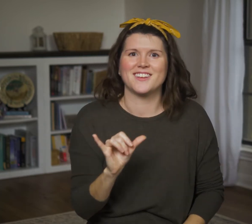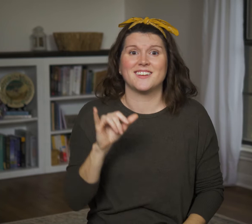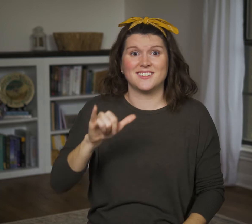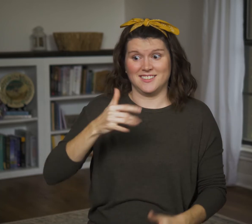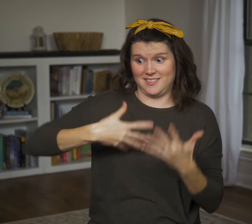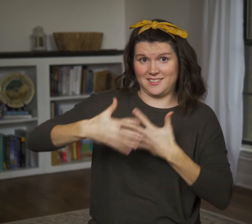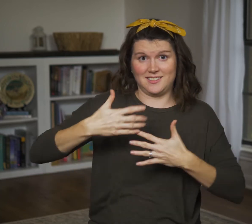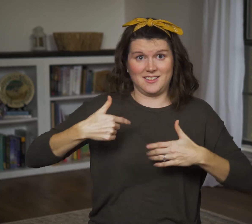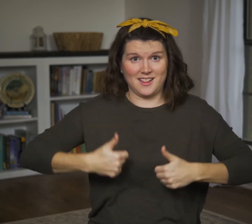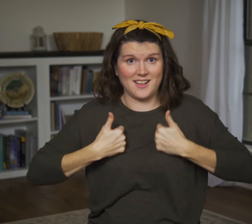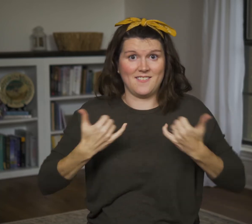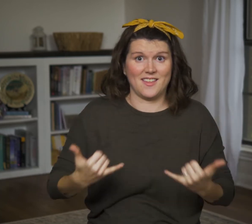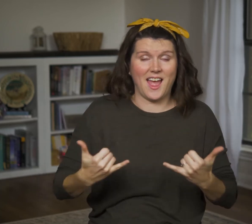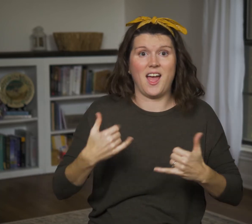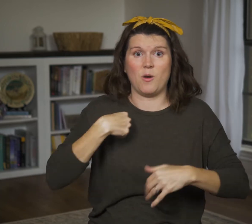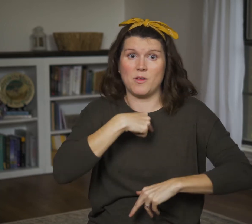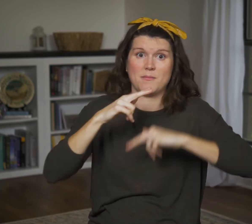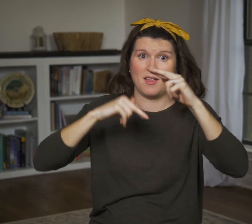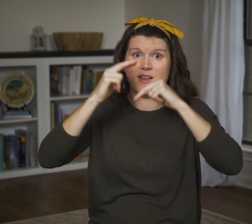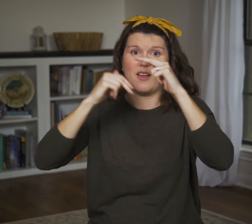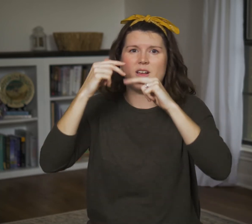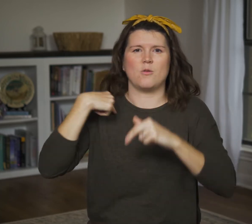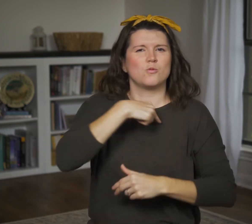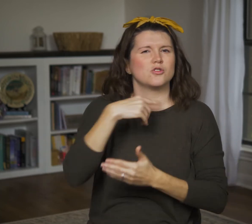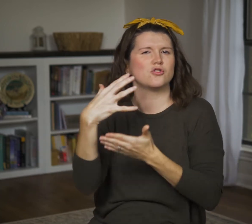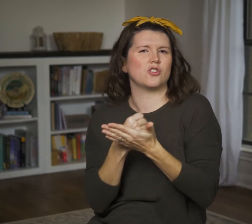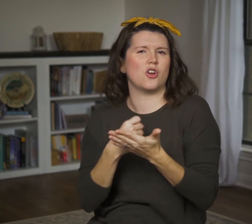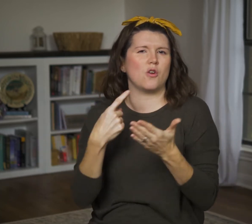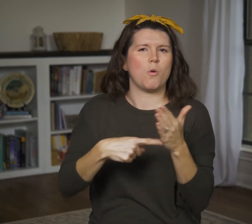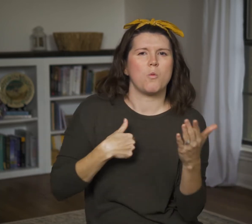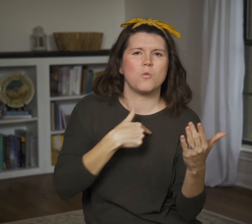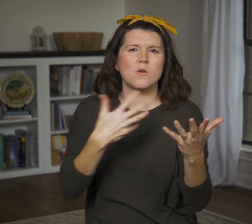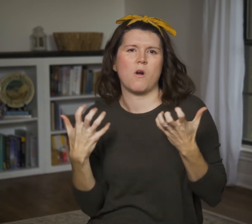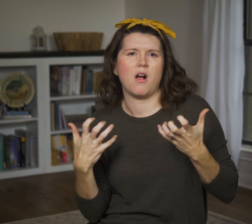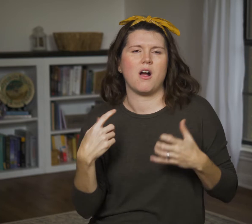In a society that builds us up and tells us we deserve whatever we want,